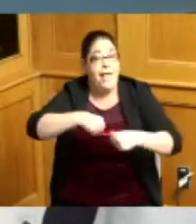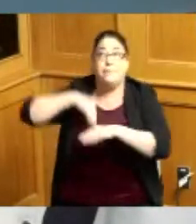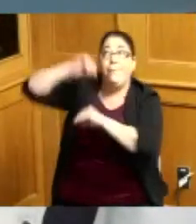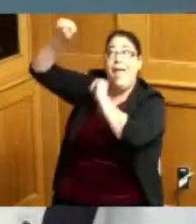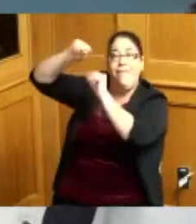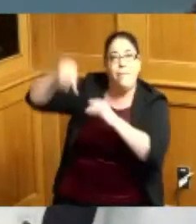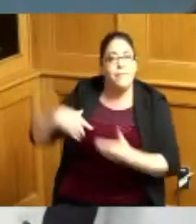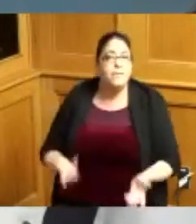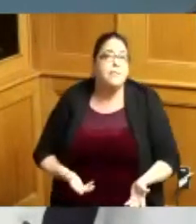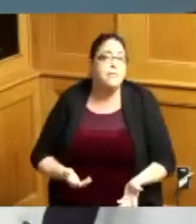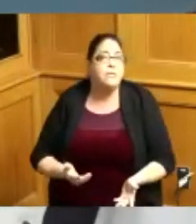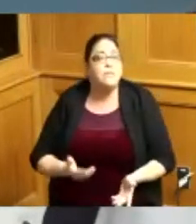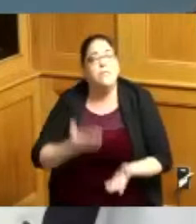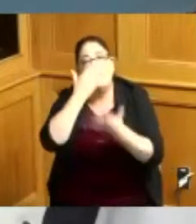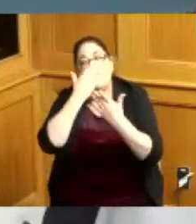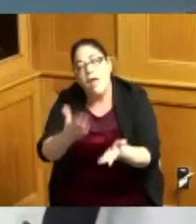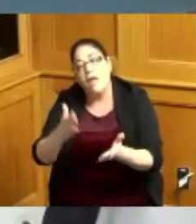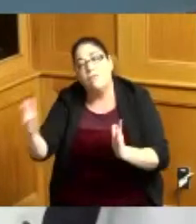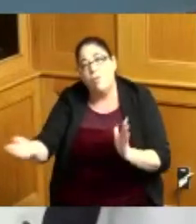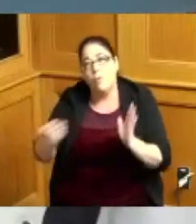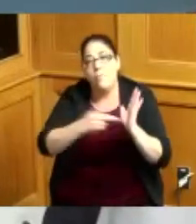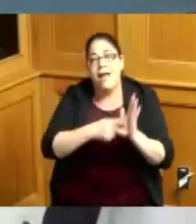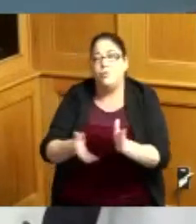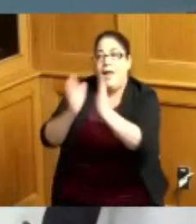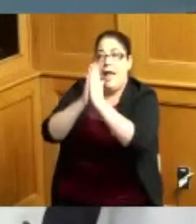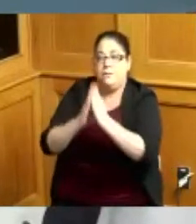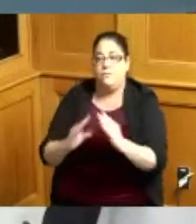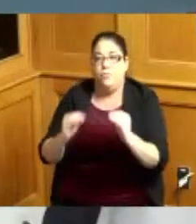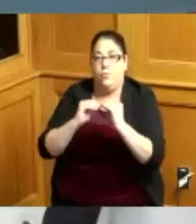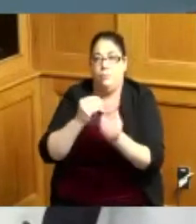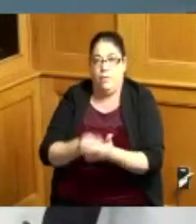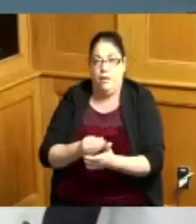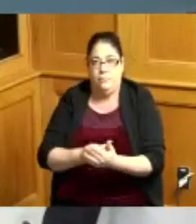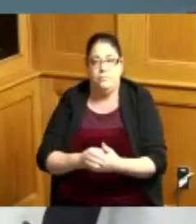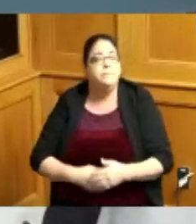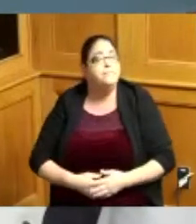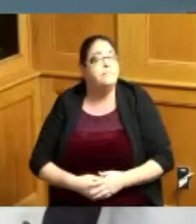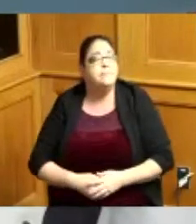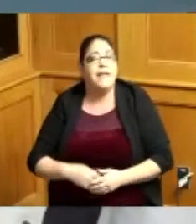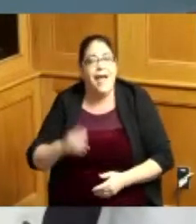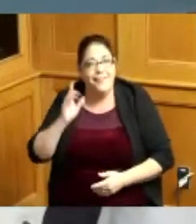to thank you for going back and get those dollars but I think that data will help us as people are